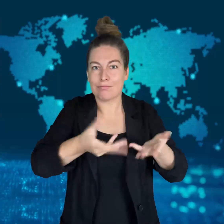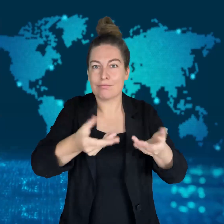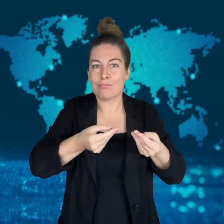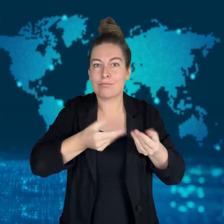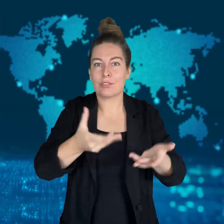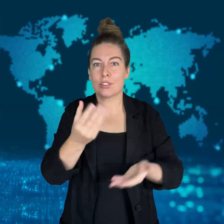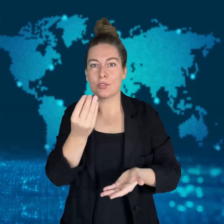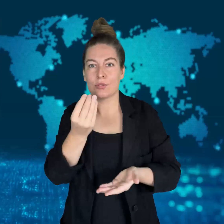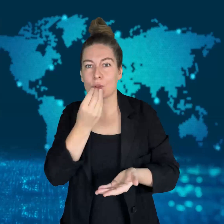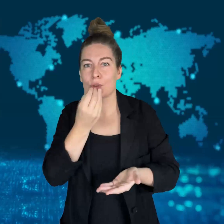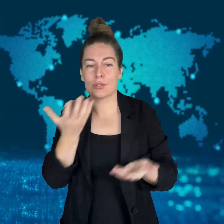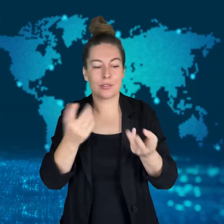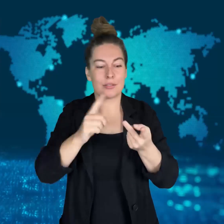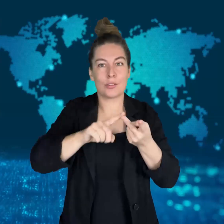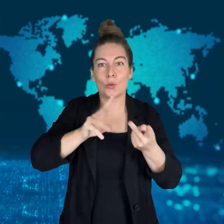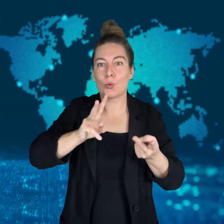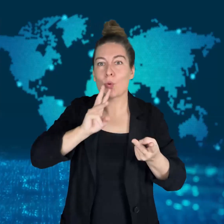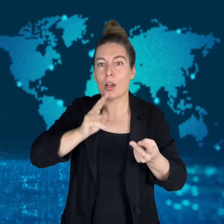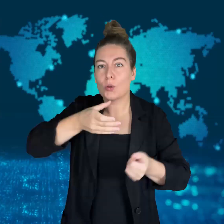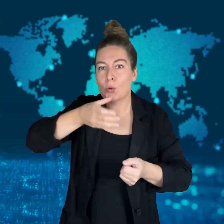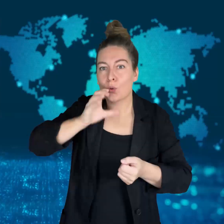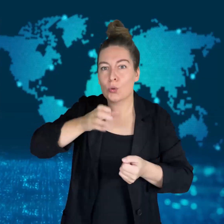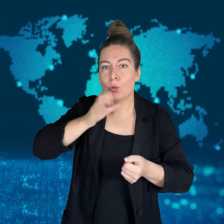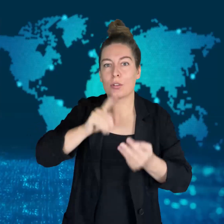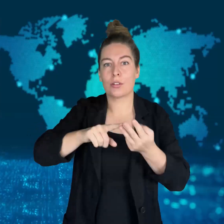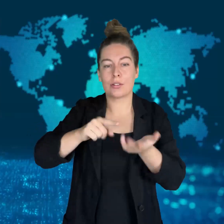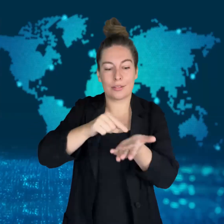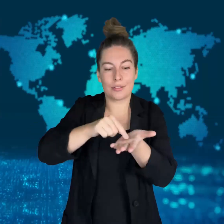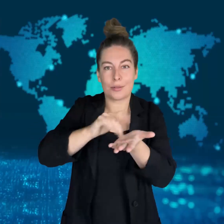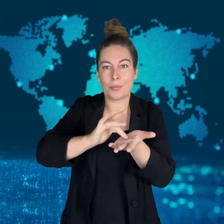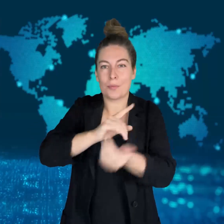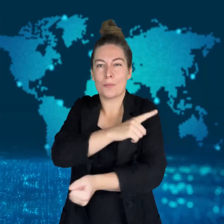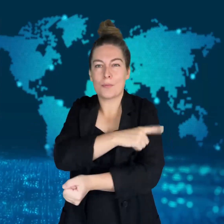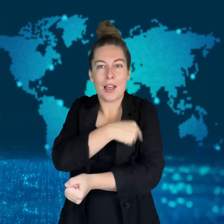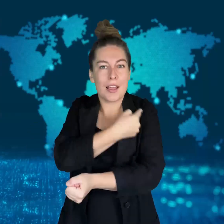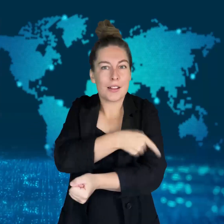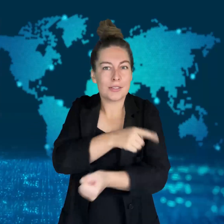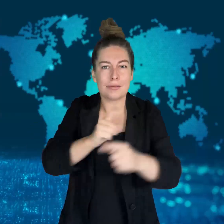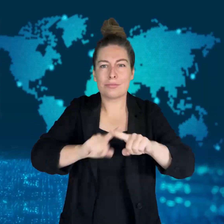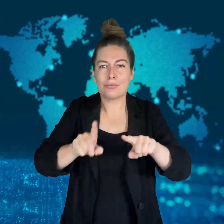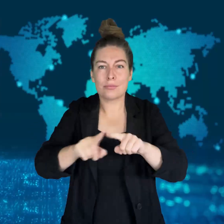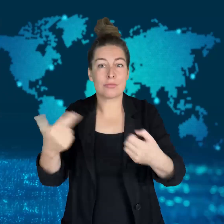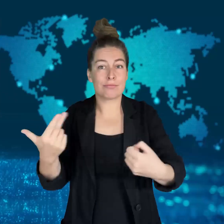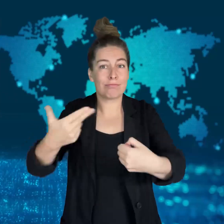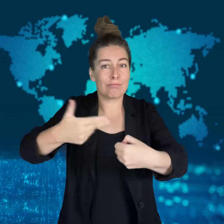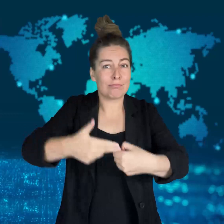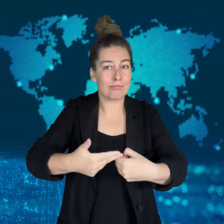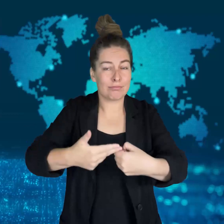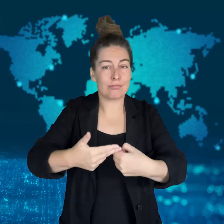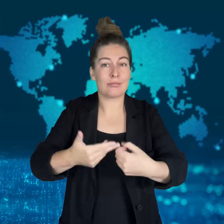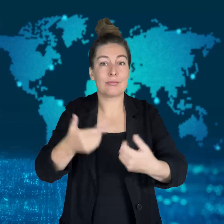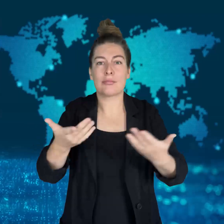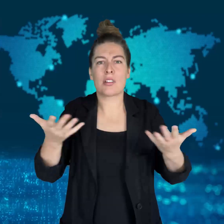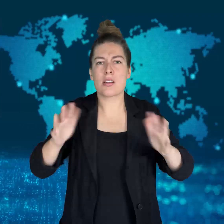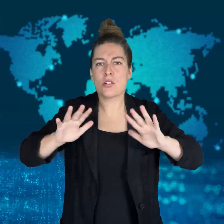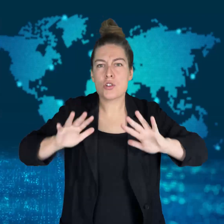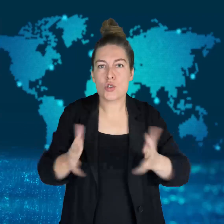Some of the supplies entered via Gaza's border with Egypt,